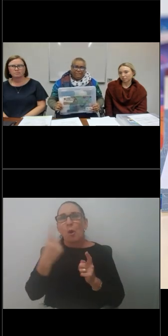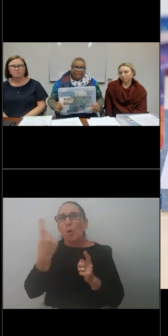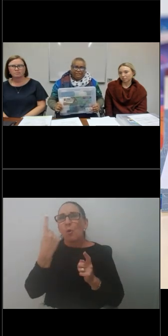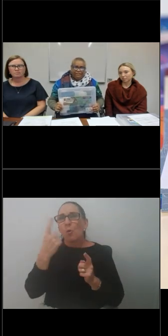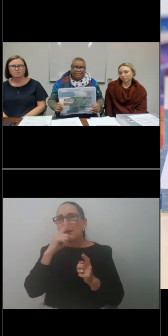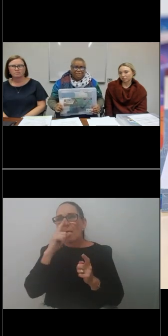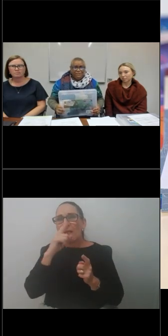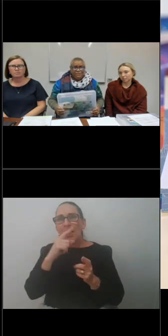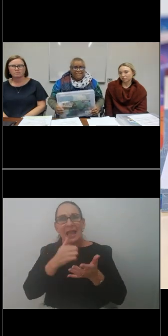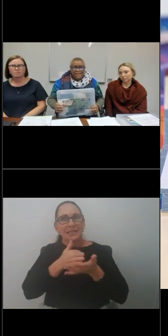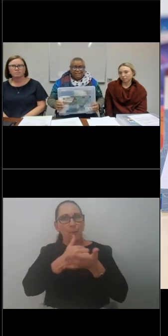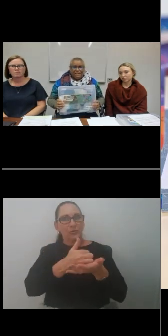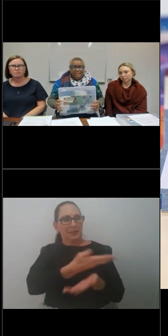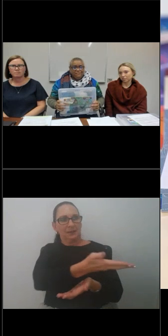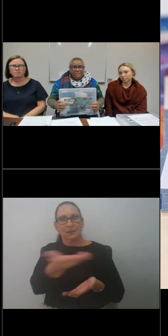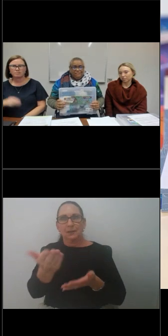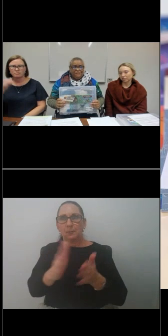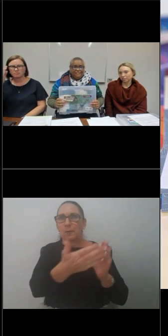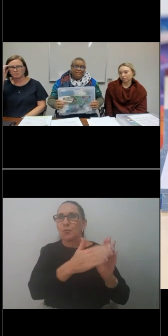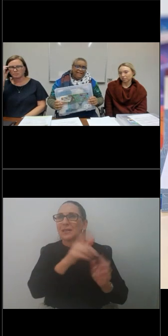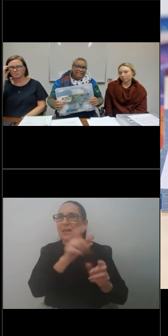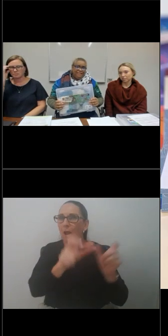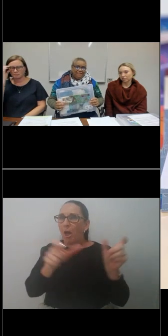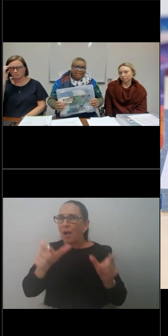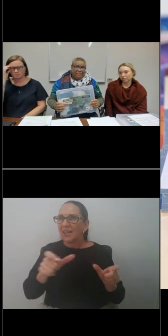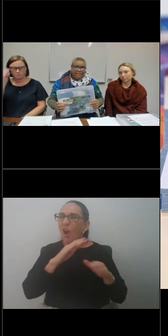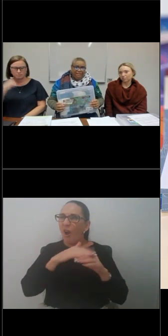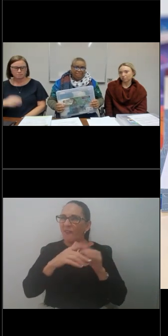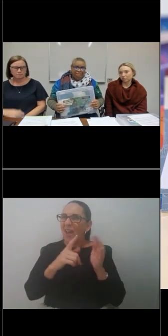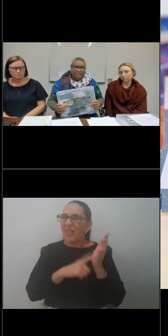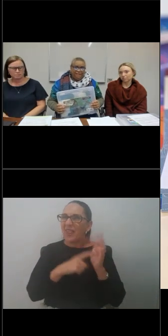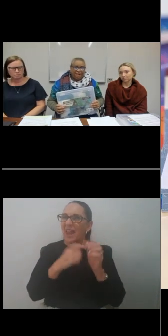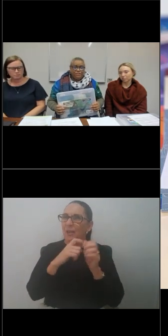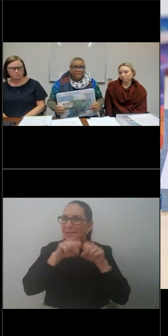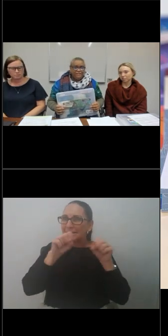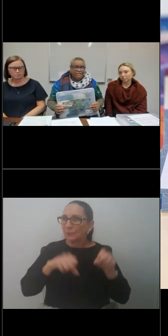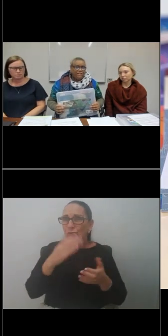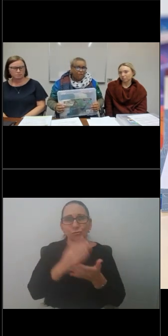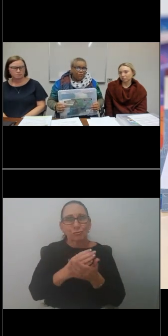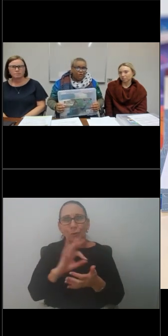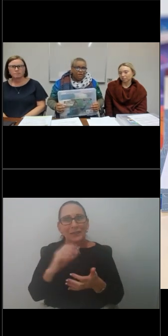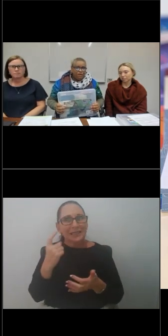legal system because the legal system is not easy to navigate unless you understand the law which